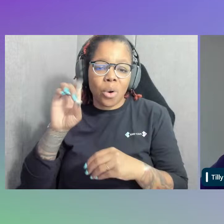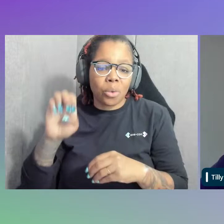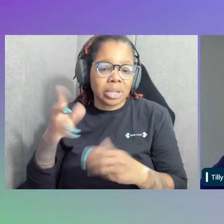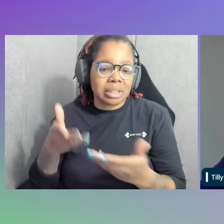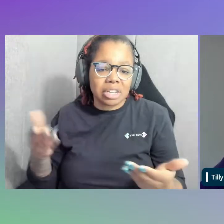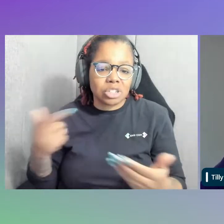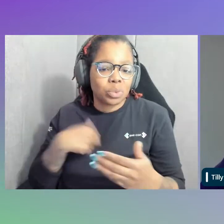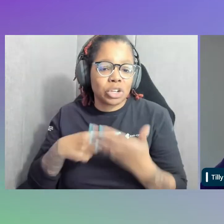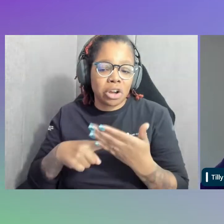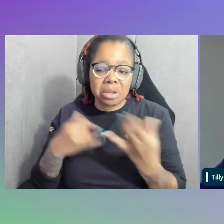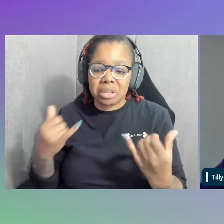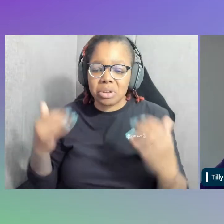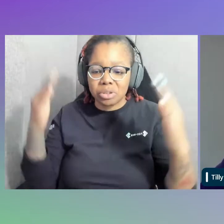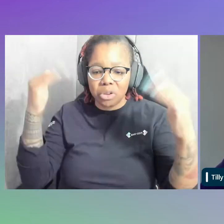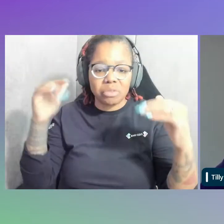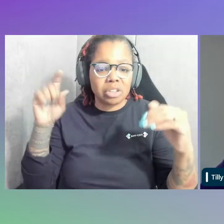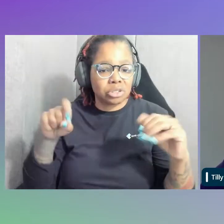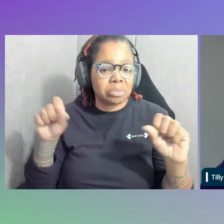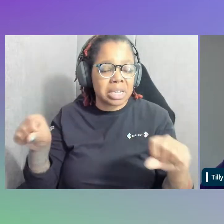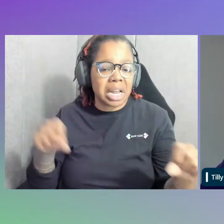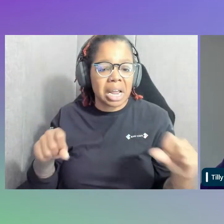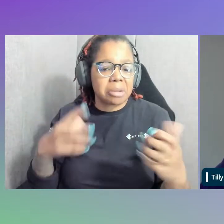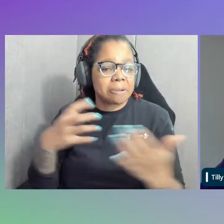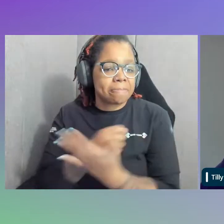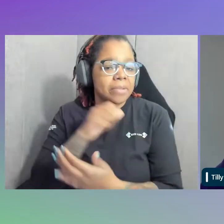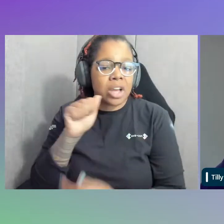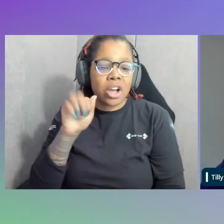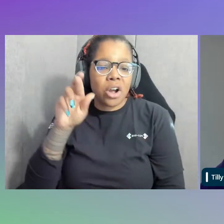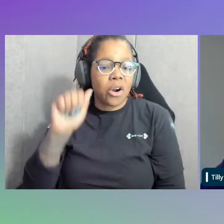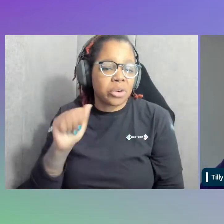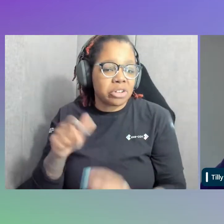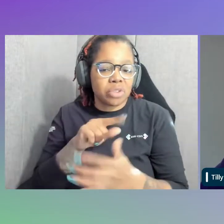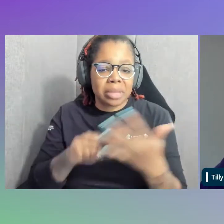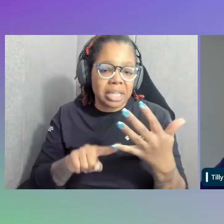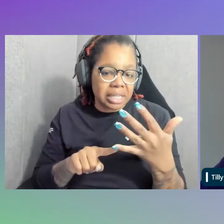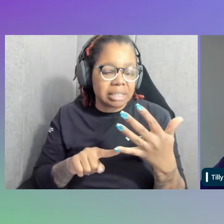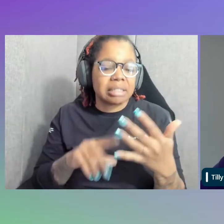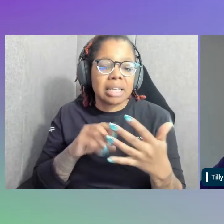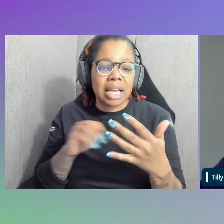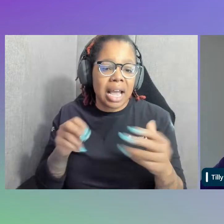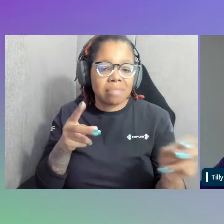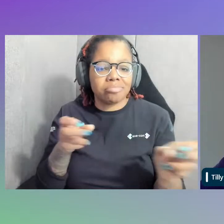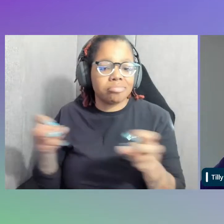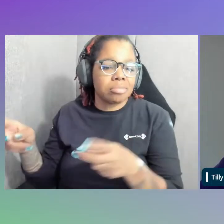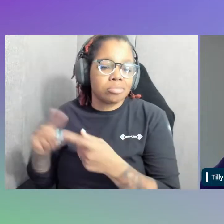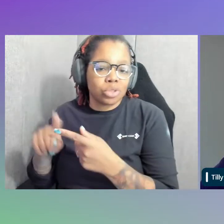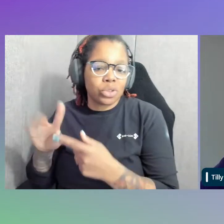talked about today. So they should hopefully be able to snap up the aria aspects from these and plug that into their